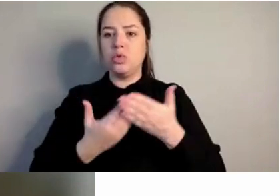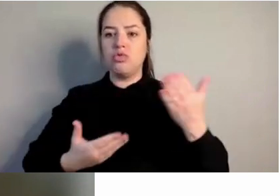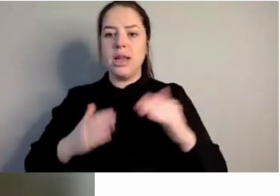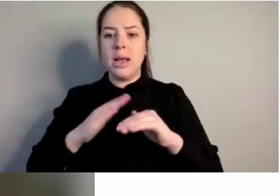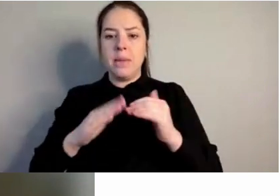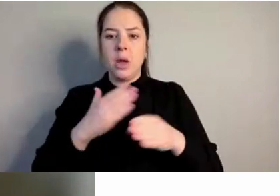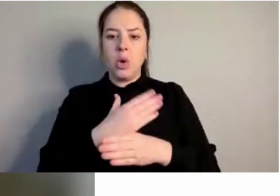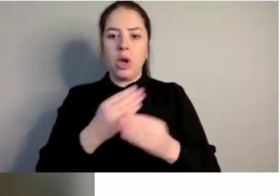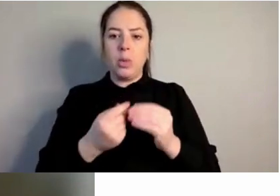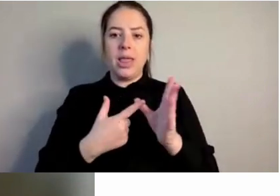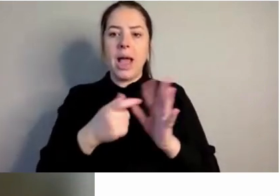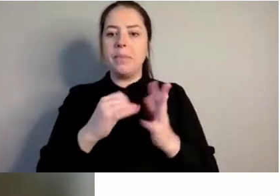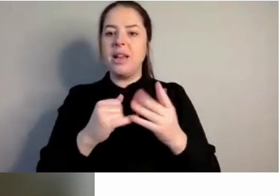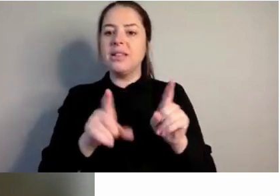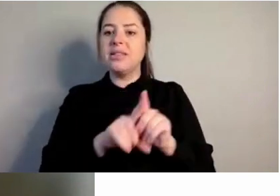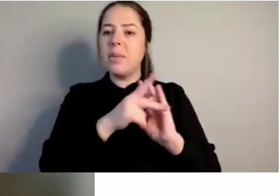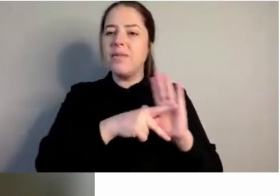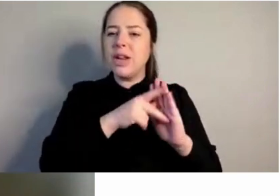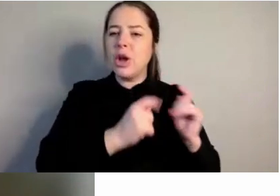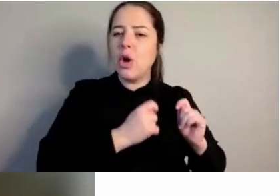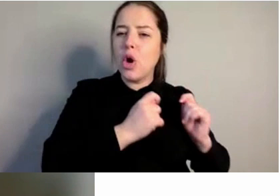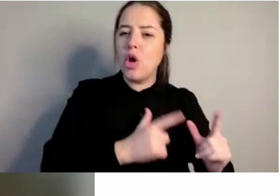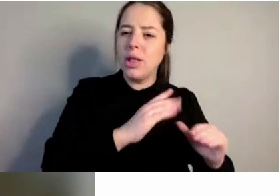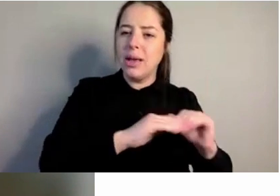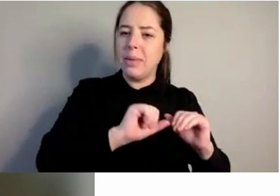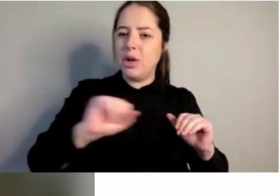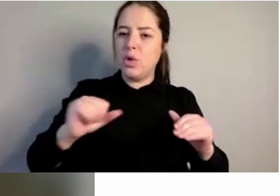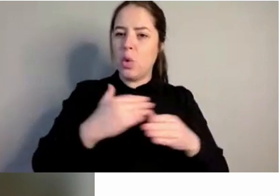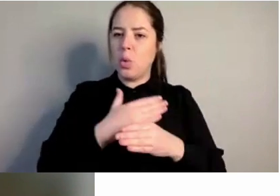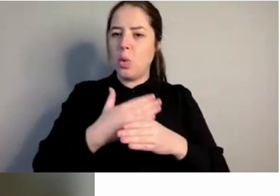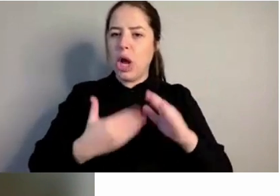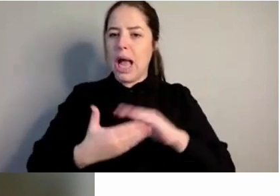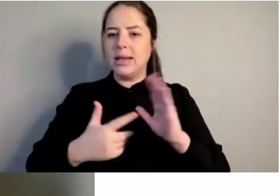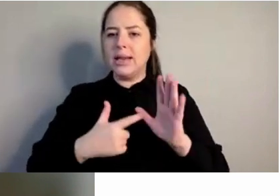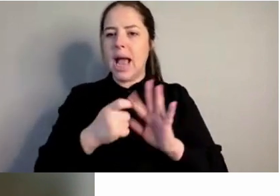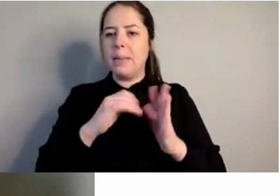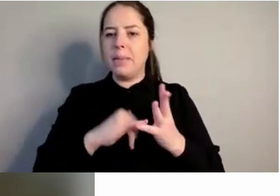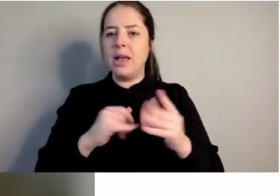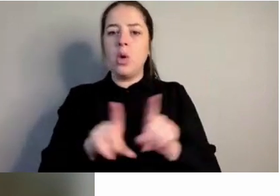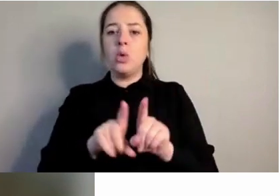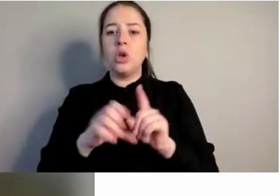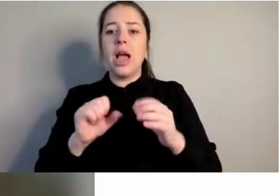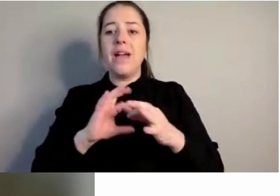like the stories we saw earlier in the video package. So it would also have a link to the recording of today's session.